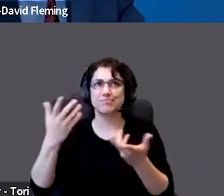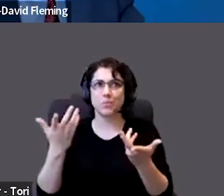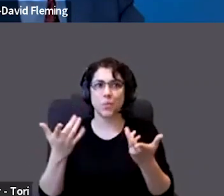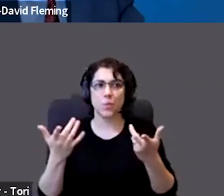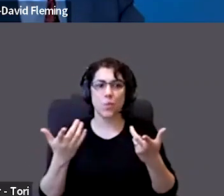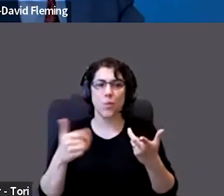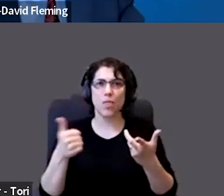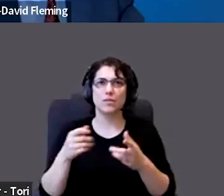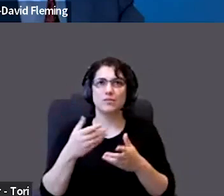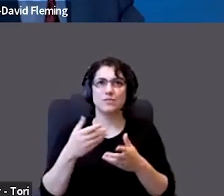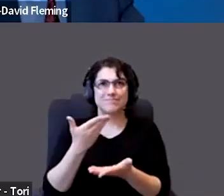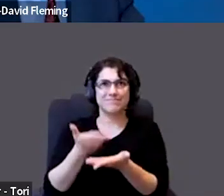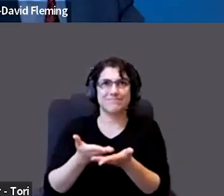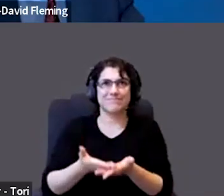in other data sources to that case.